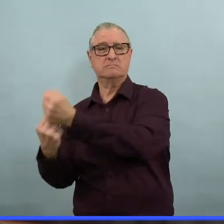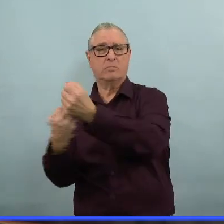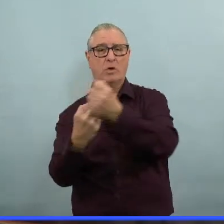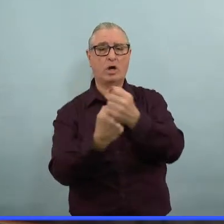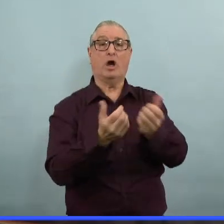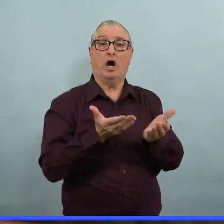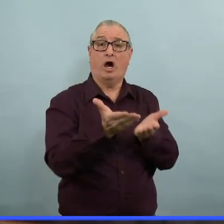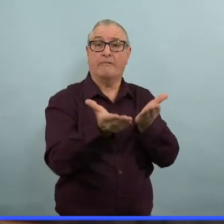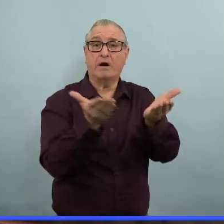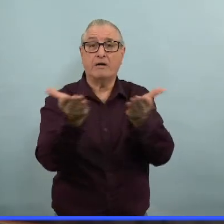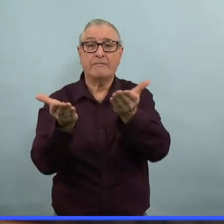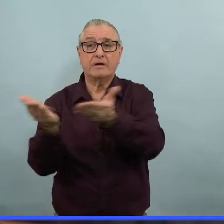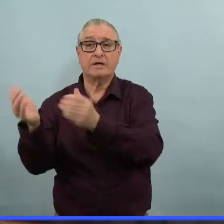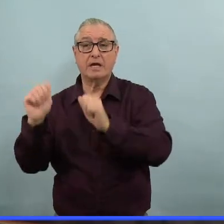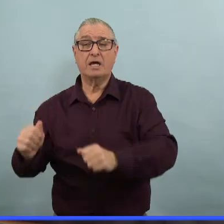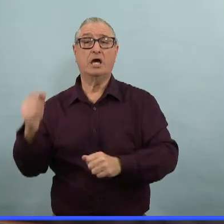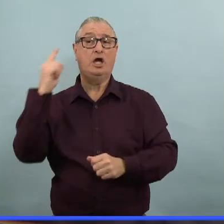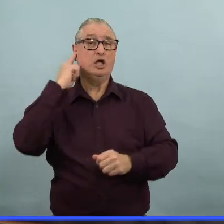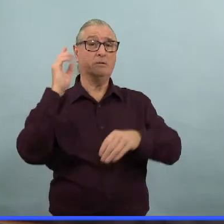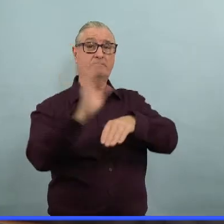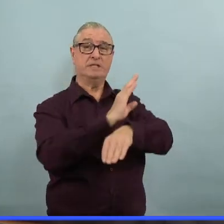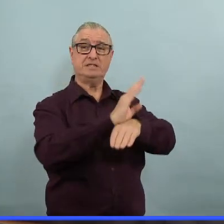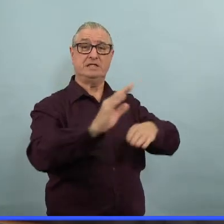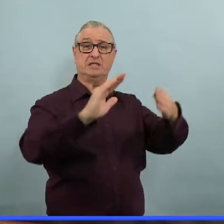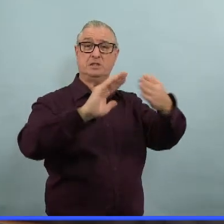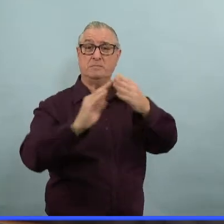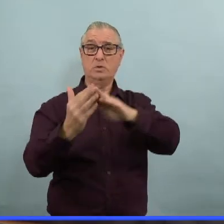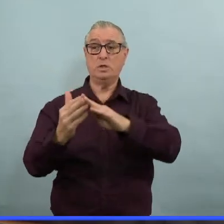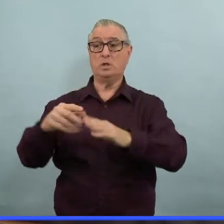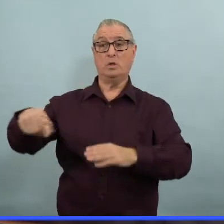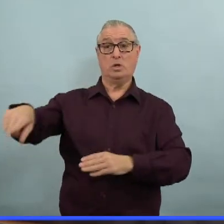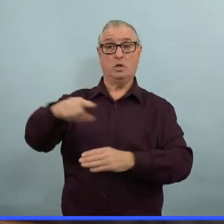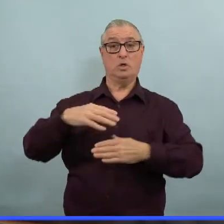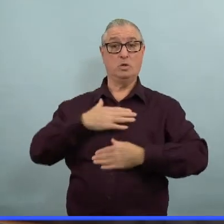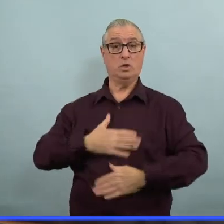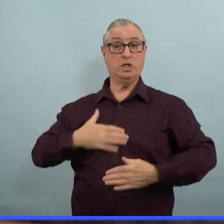that they that they appreciate these supports uh to the extent that there's more that we can do i